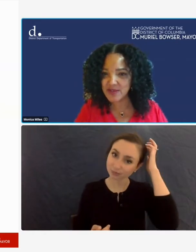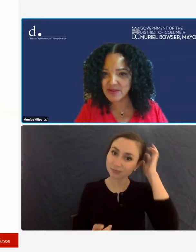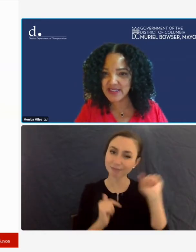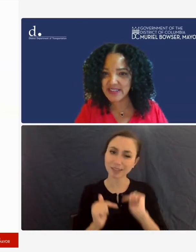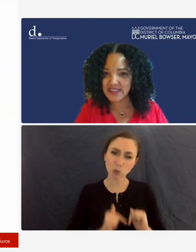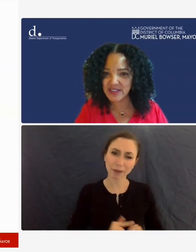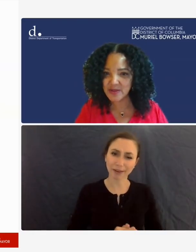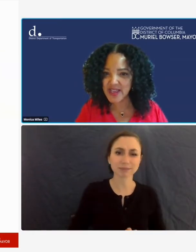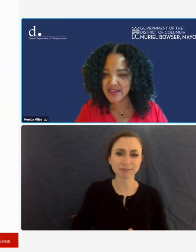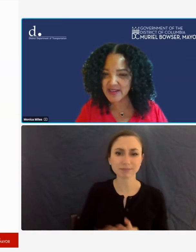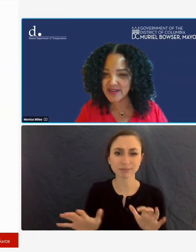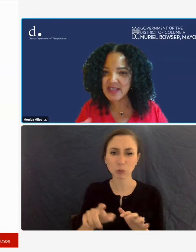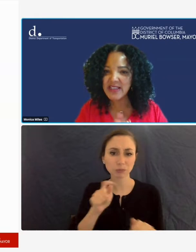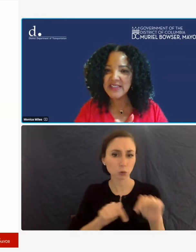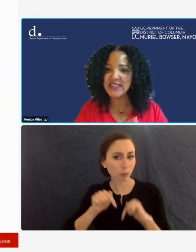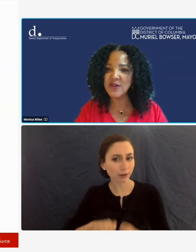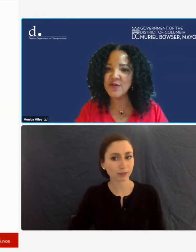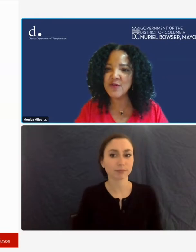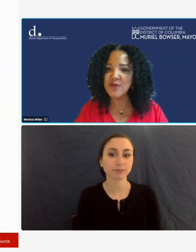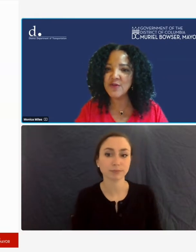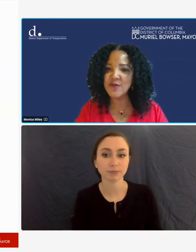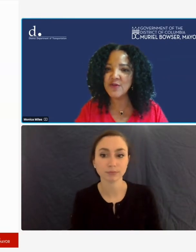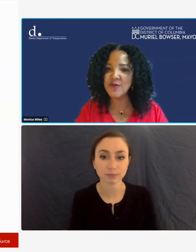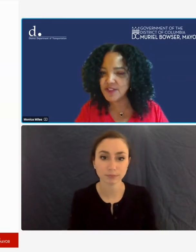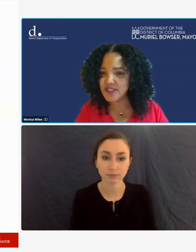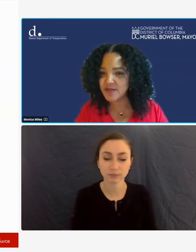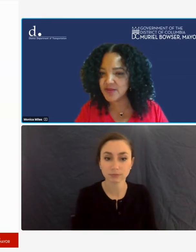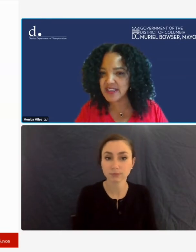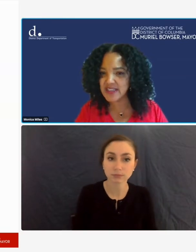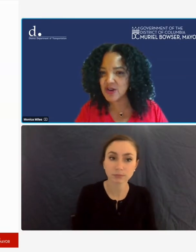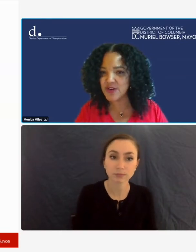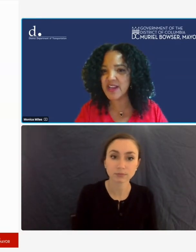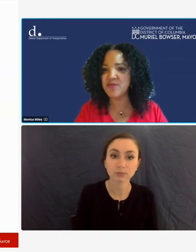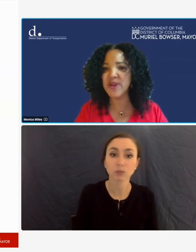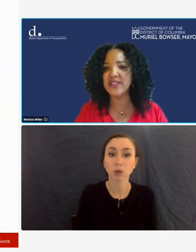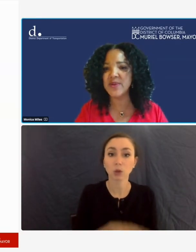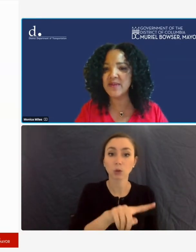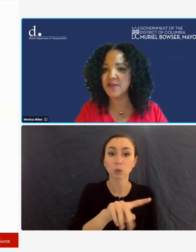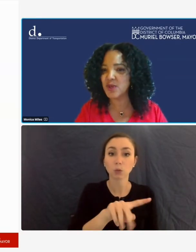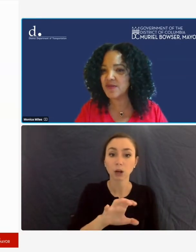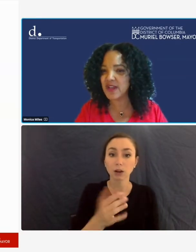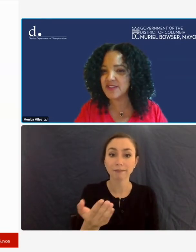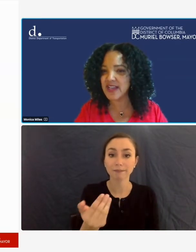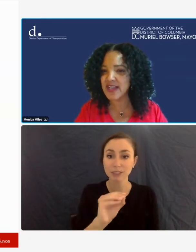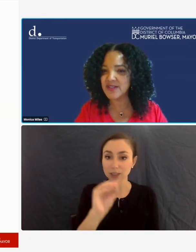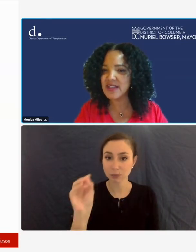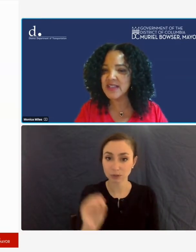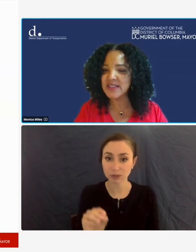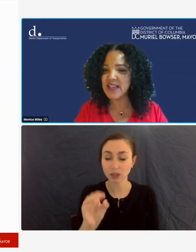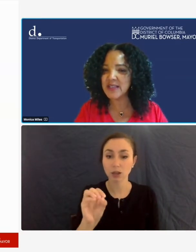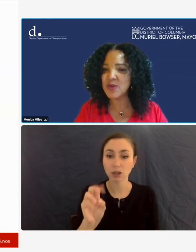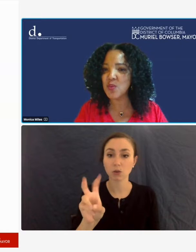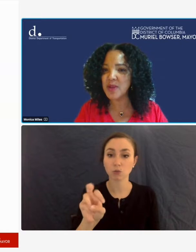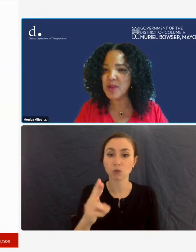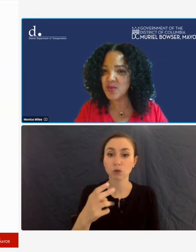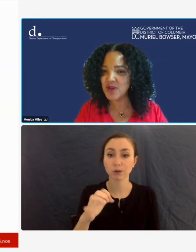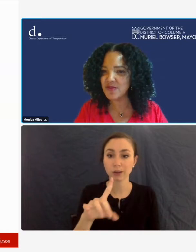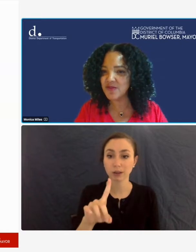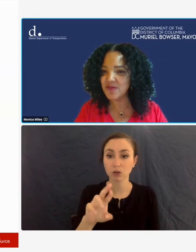this let's go back here so for the 115 overhead rate so we have the 45 dollars times 1.15 that's